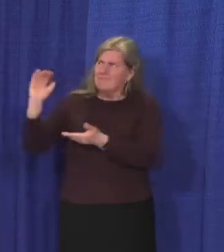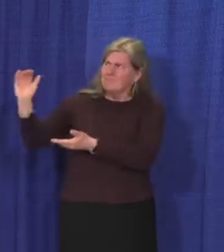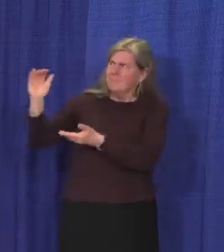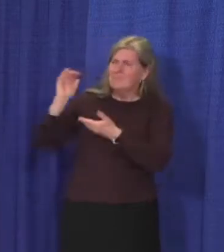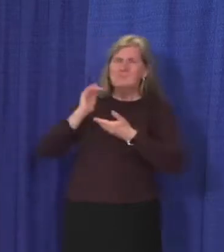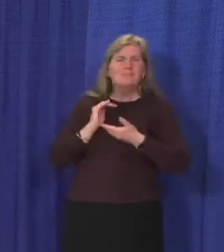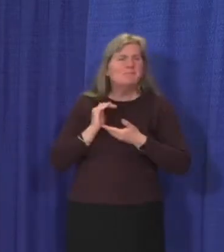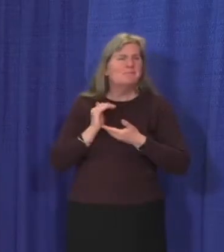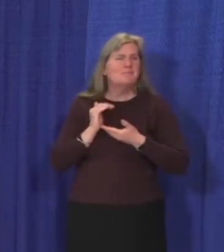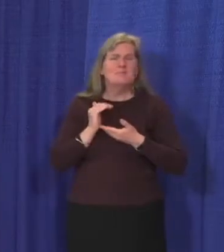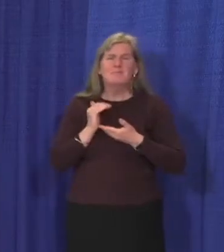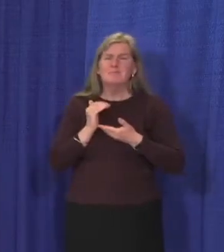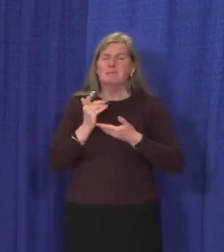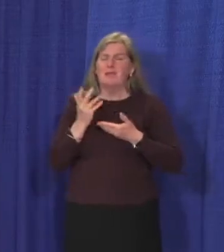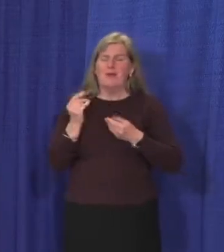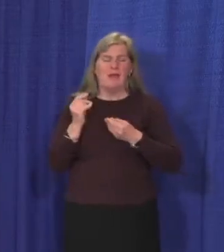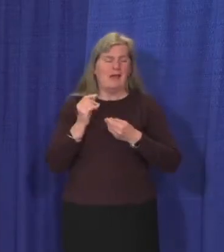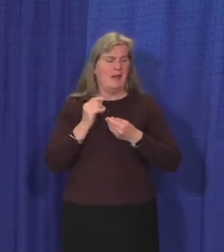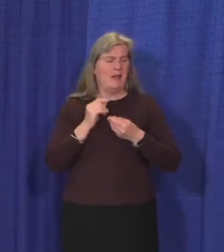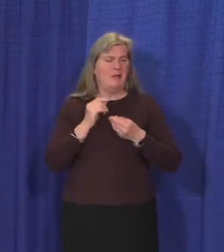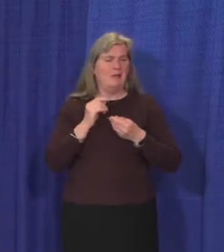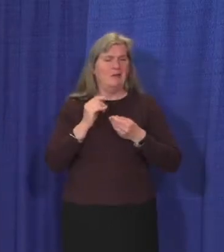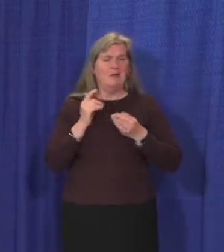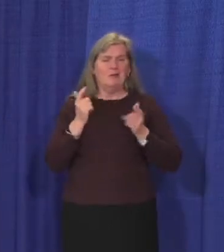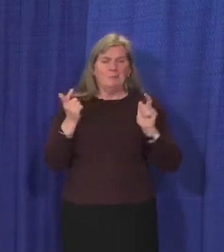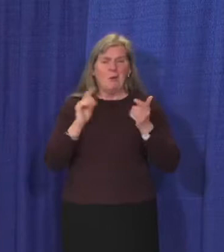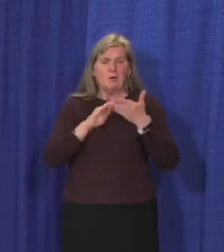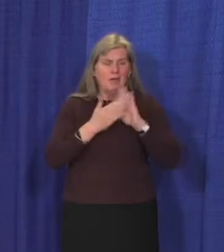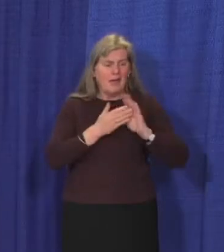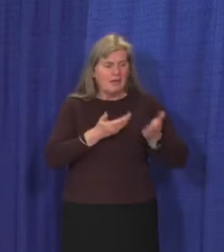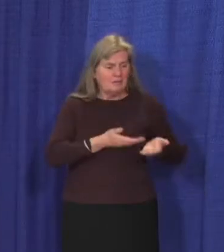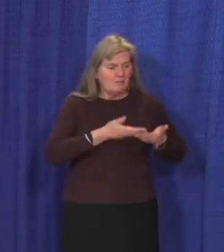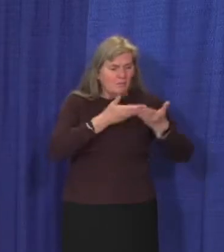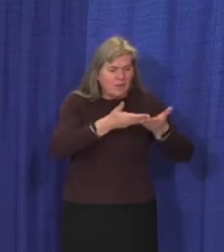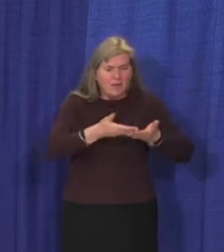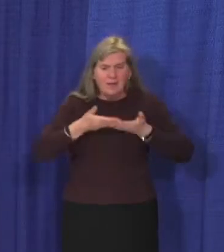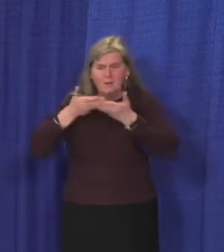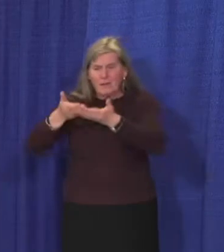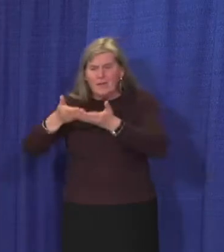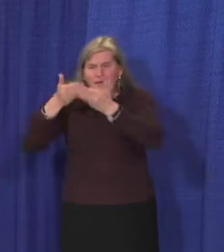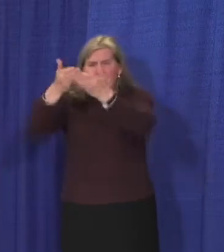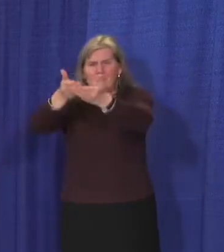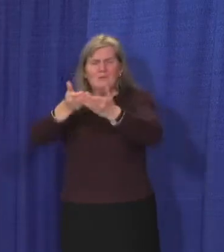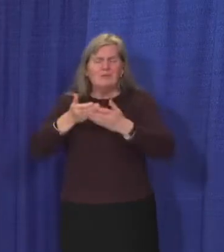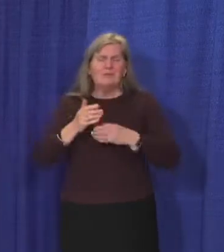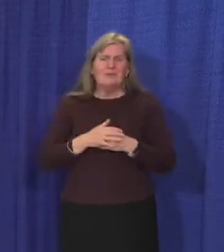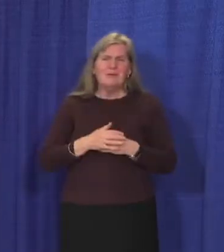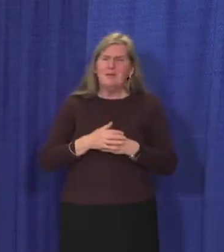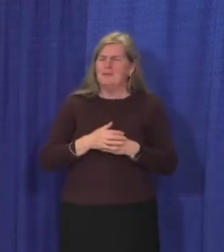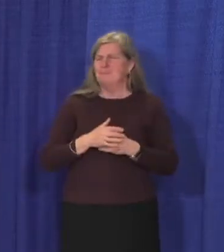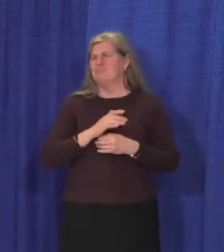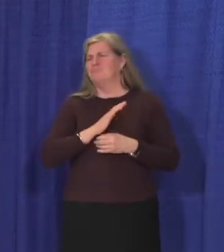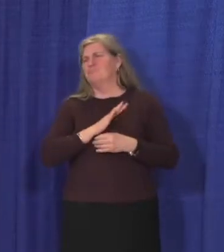through rural Indigenous and remote communities, it's an